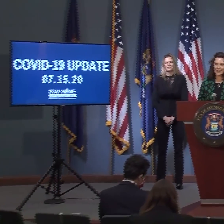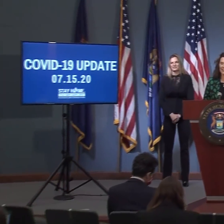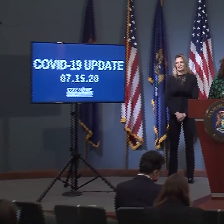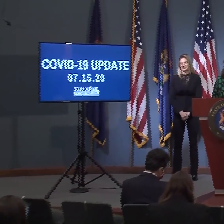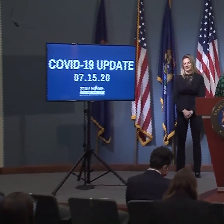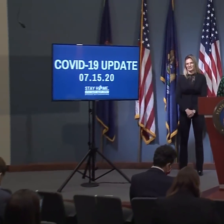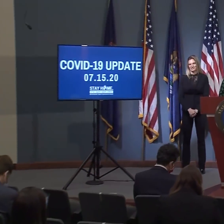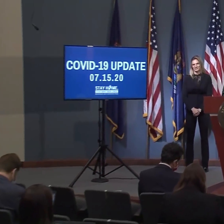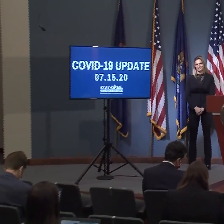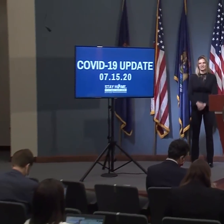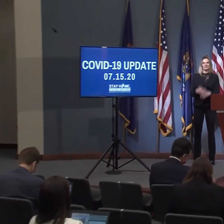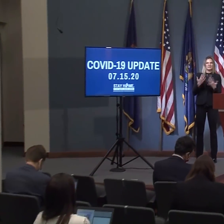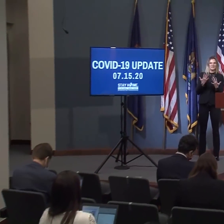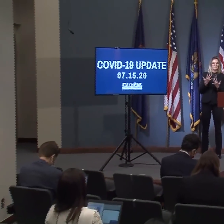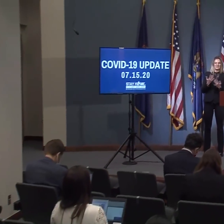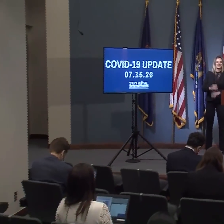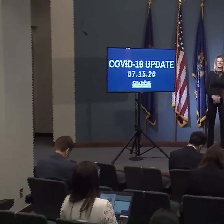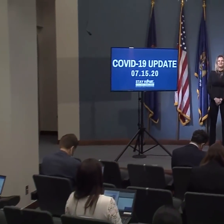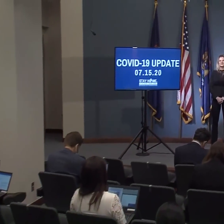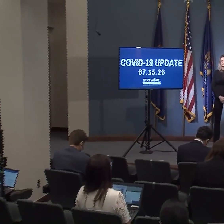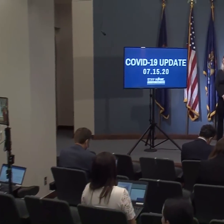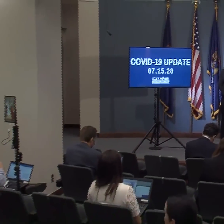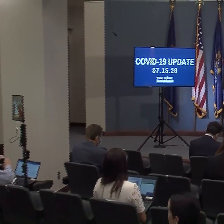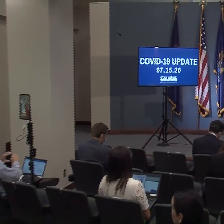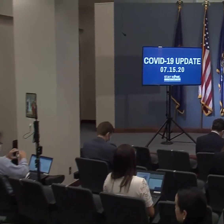SO I WOULD LOO LIKE TO WELCOME